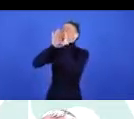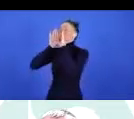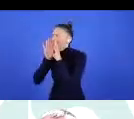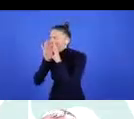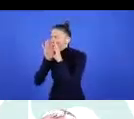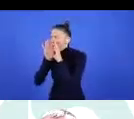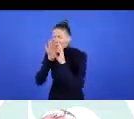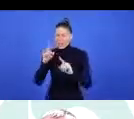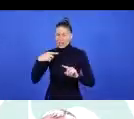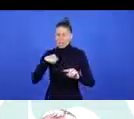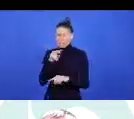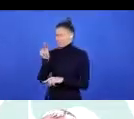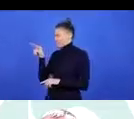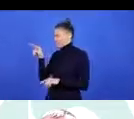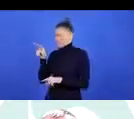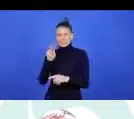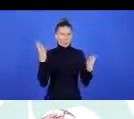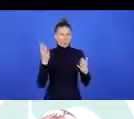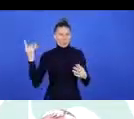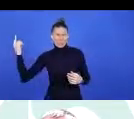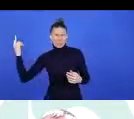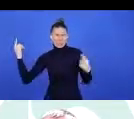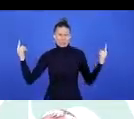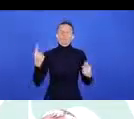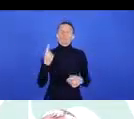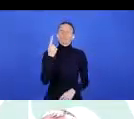call me from afar, I always have to turn my head to find where they are